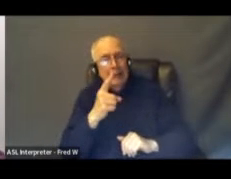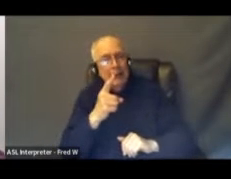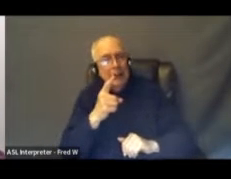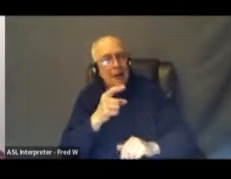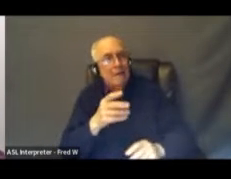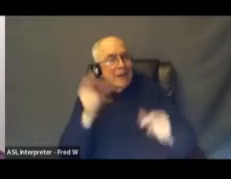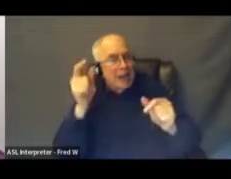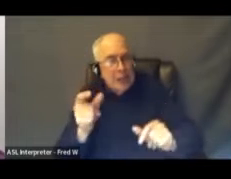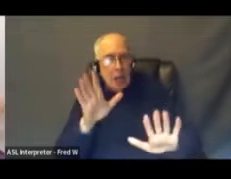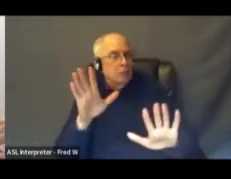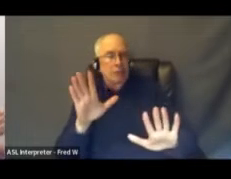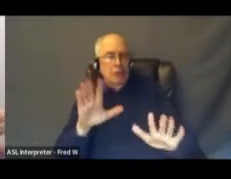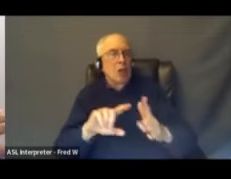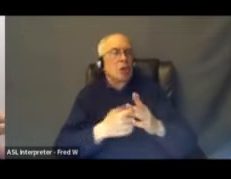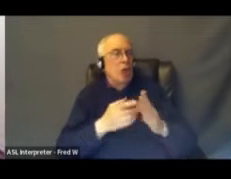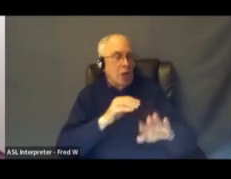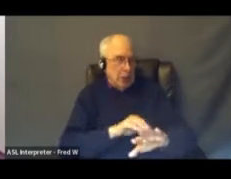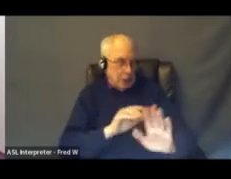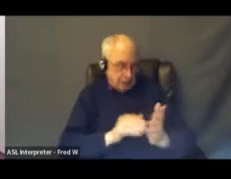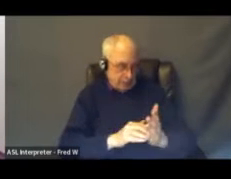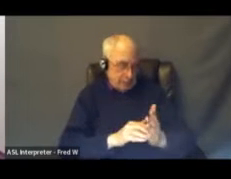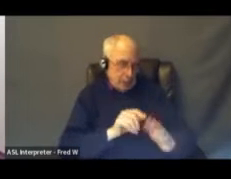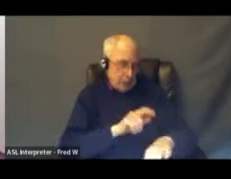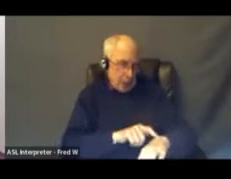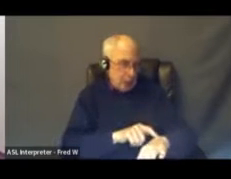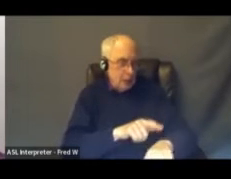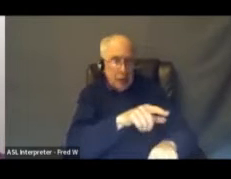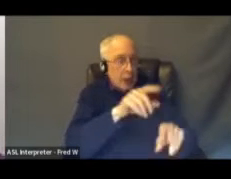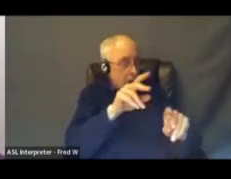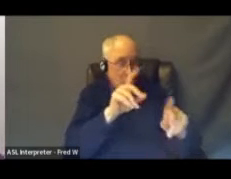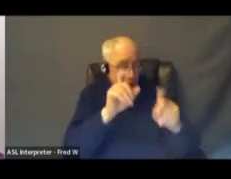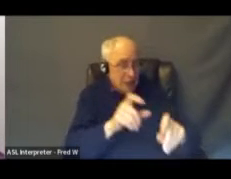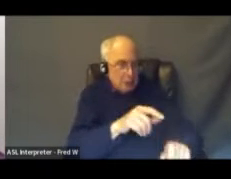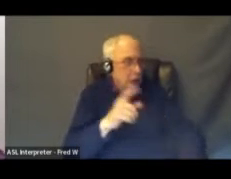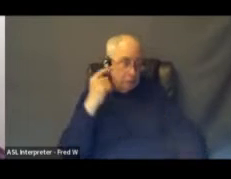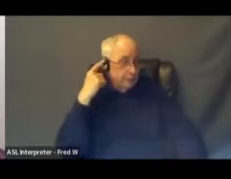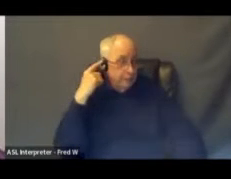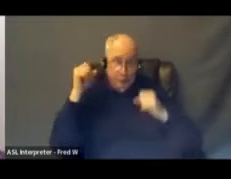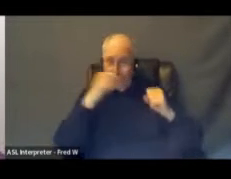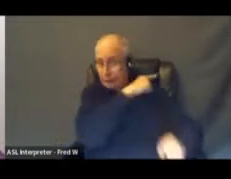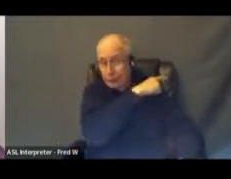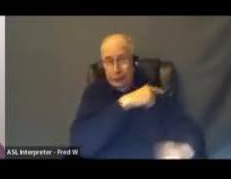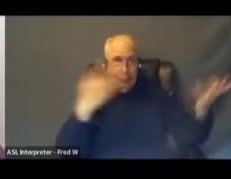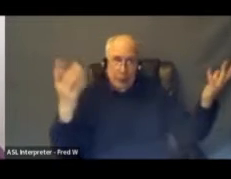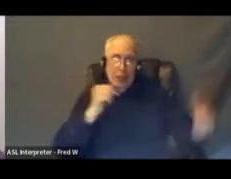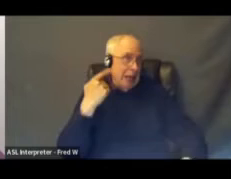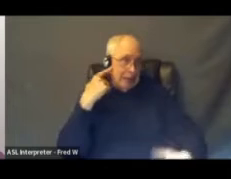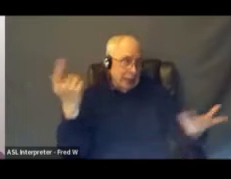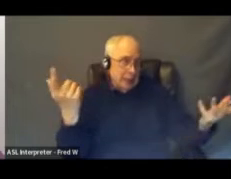restart that clock, they get stuck on that question. They didn't even hear our next question. So use those brain injury training mechanisms that